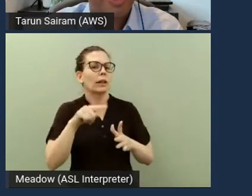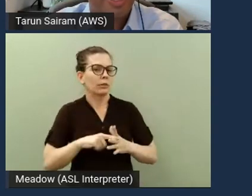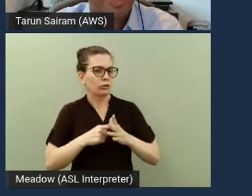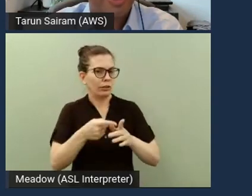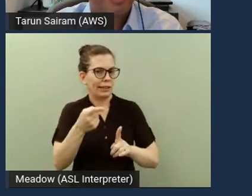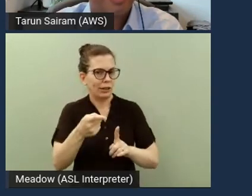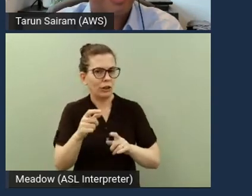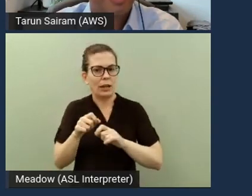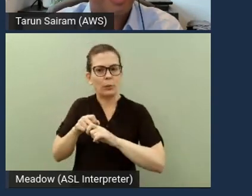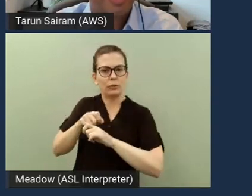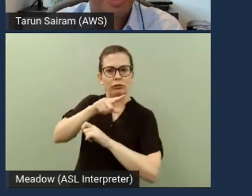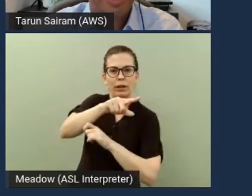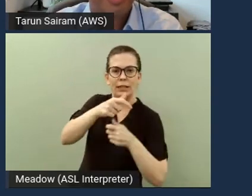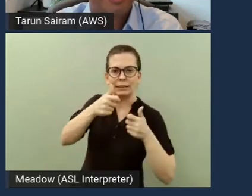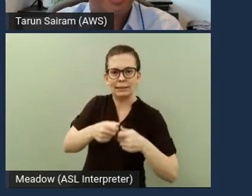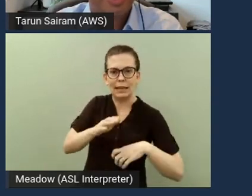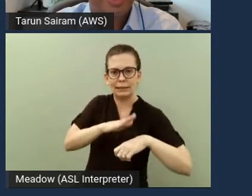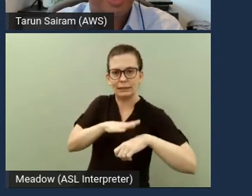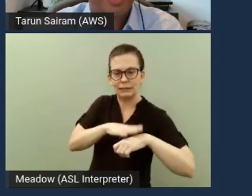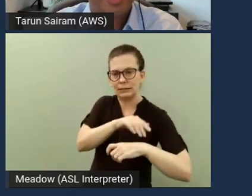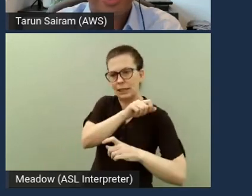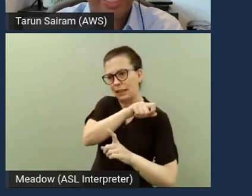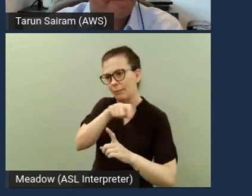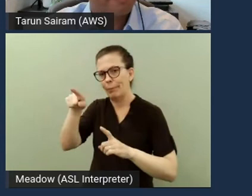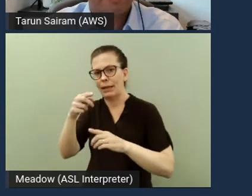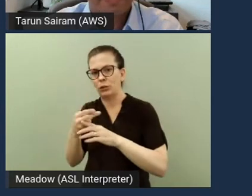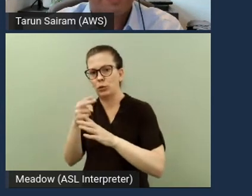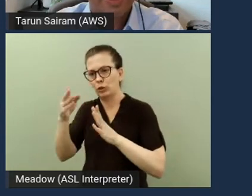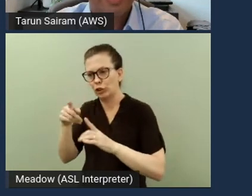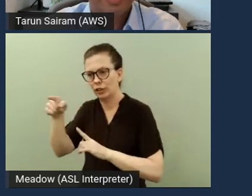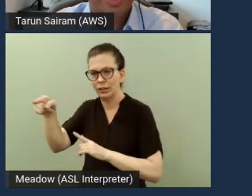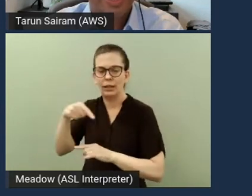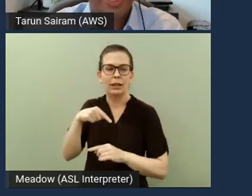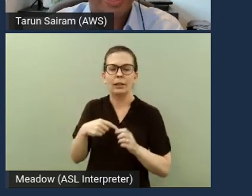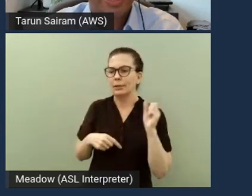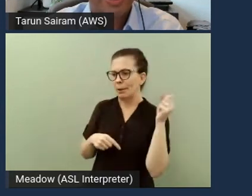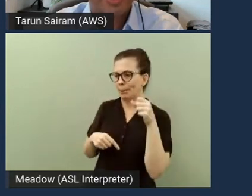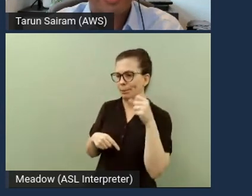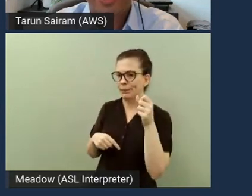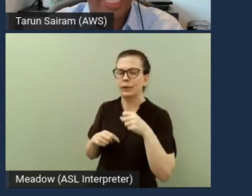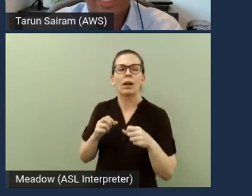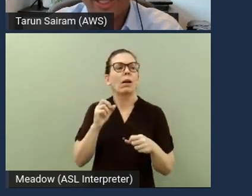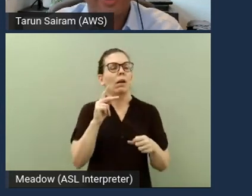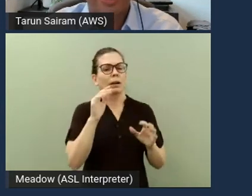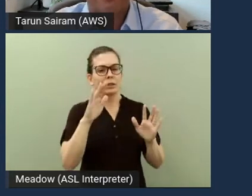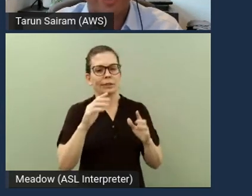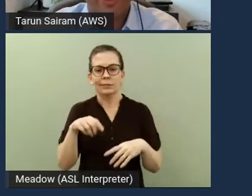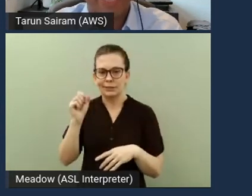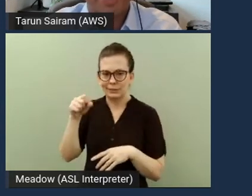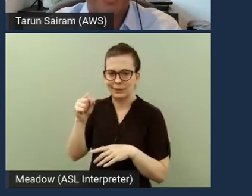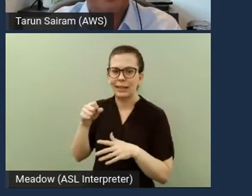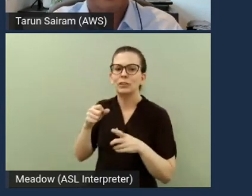an SNS notification send it back to the user and it's gone? - Yeah. Okay, excellent, awesome. You can use that to integrate it with your Apps.